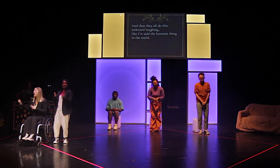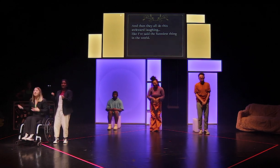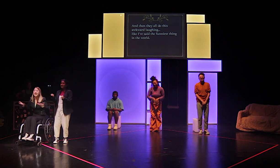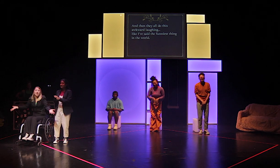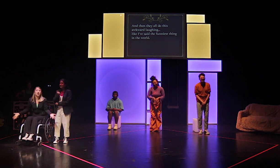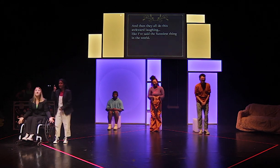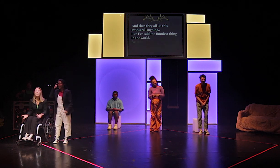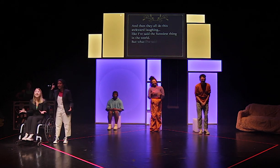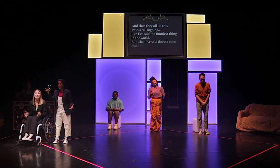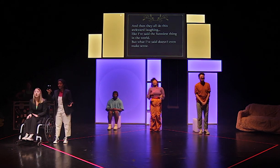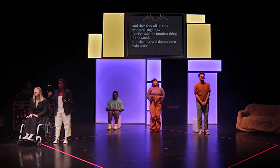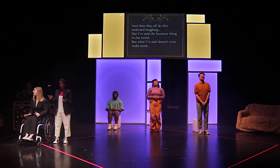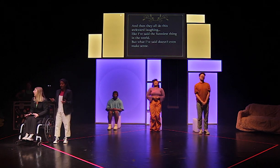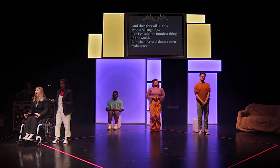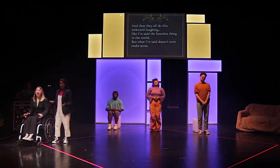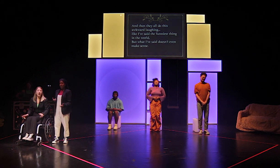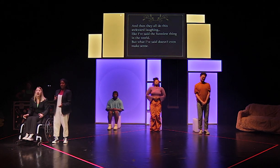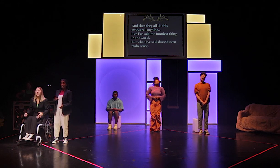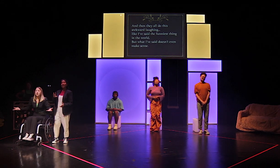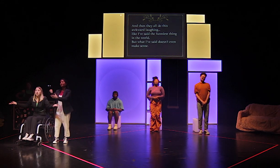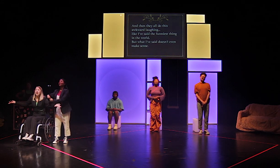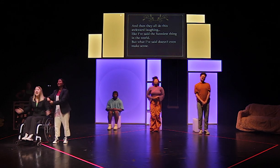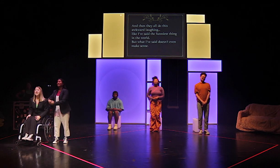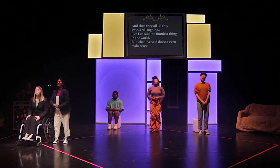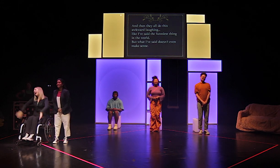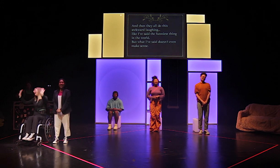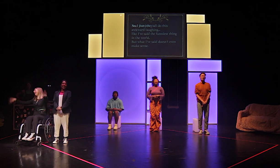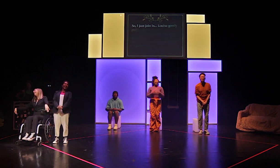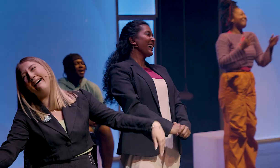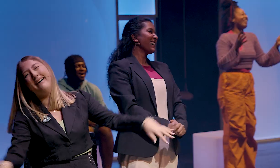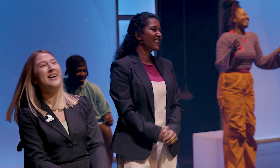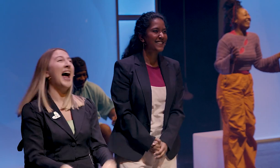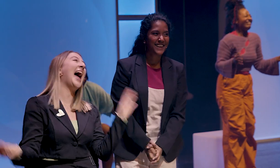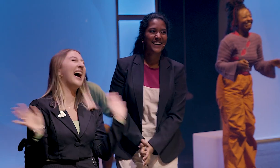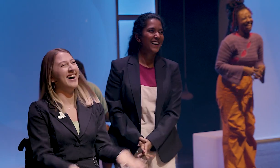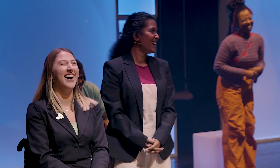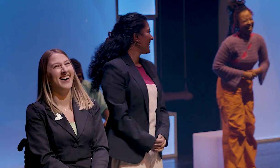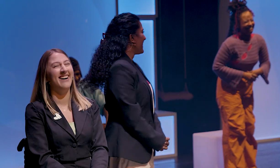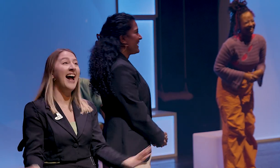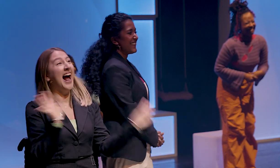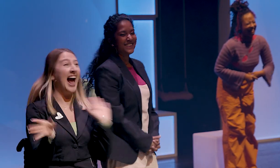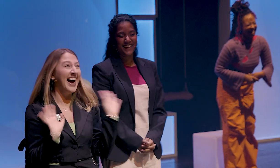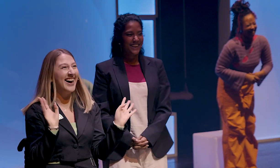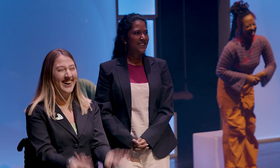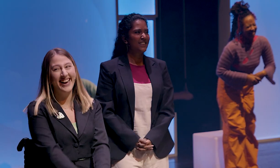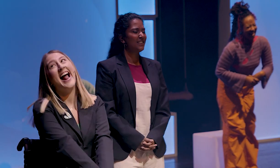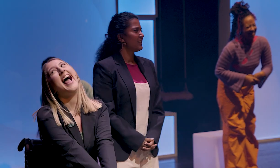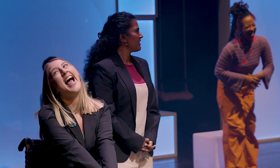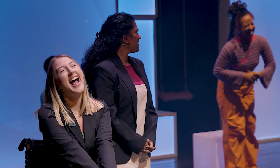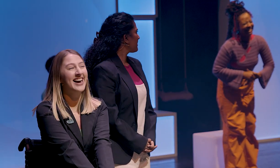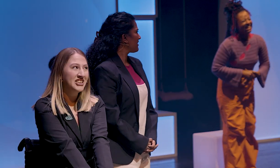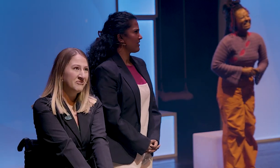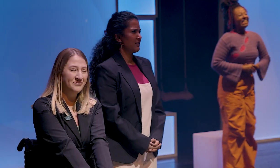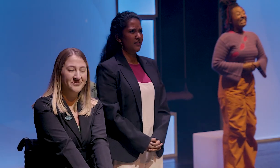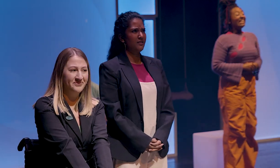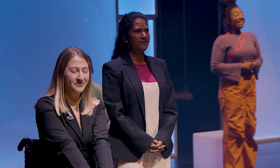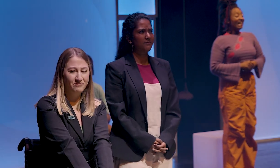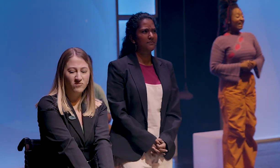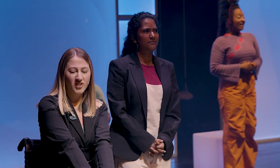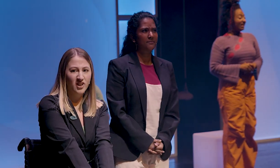the world, but what I've said doesn't even make sense, so I just join in. [ LAUGHTER